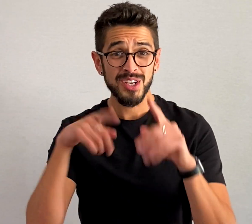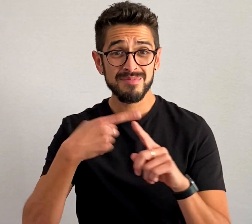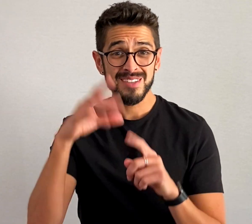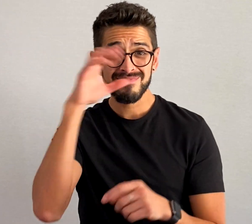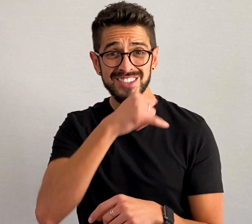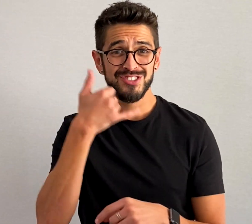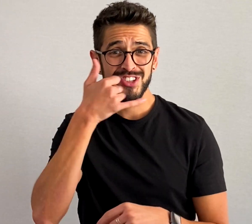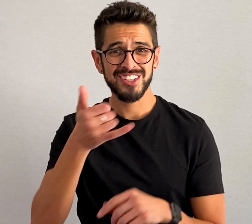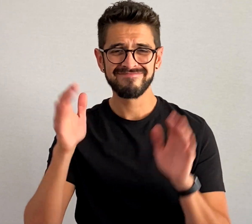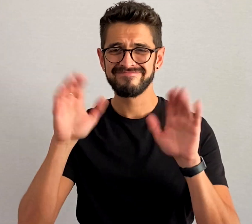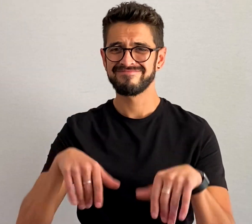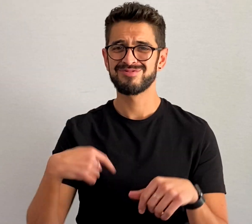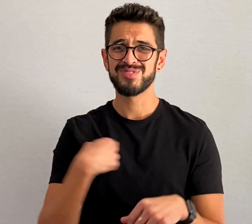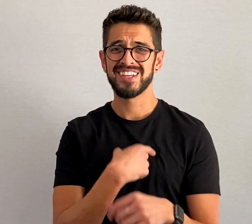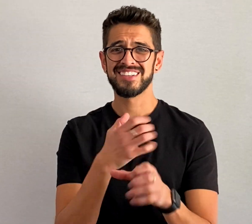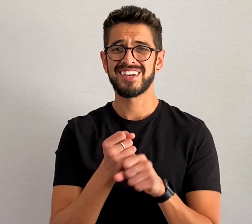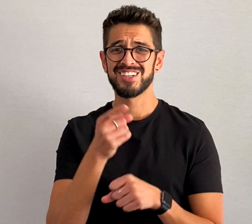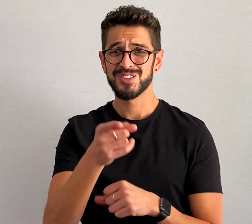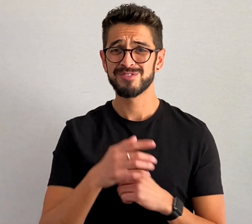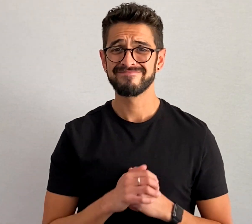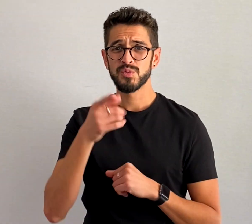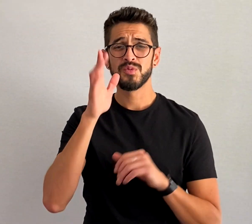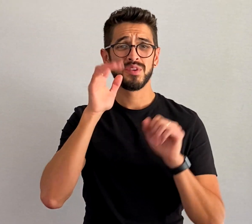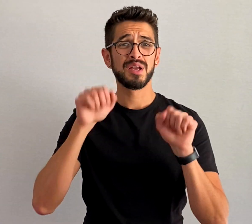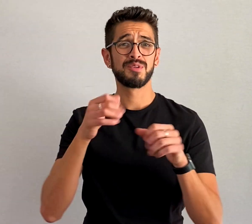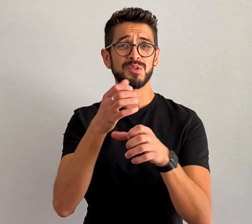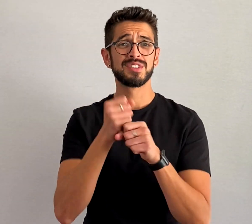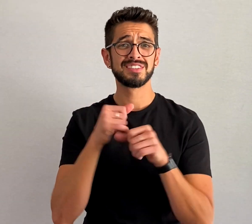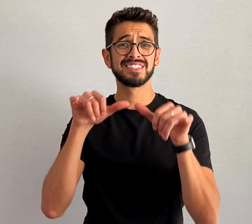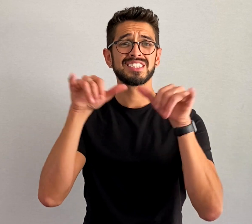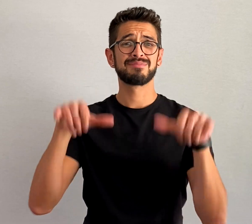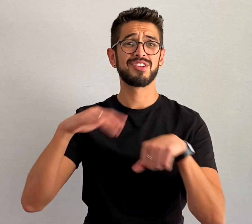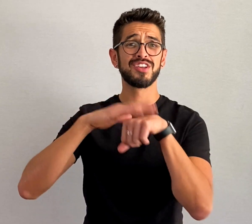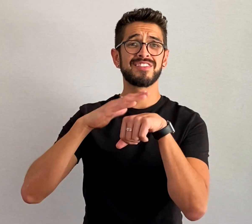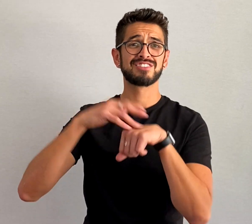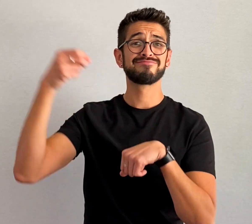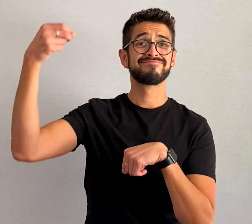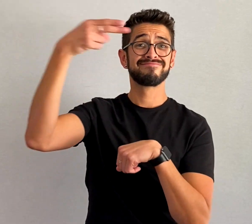Worried about missing calls? We’ve got you. You’ll be able to receive system notifications